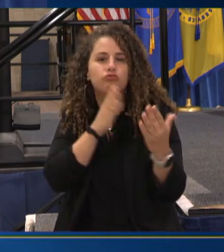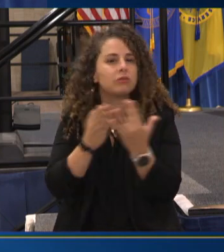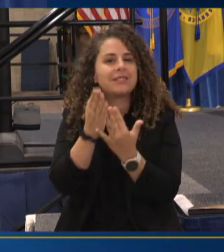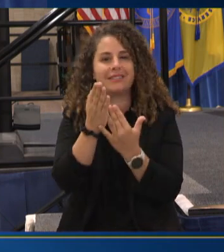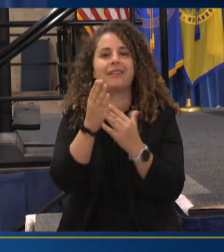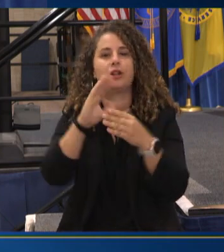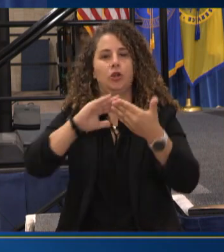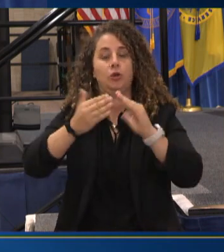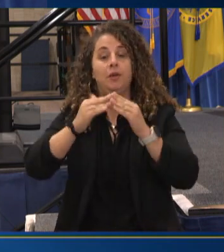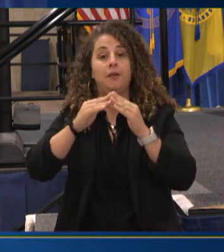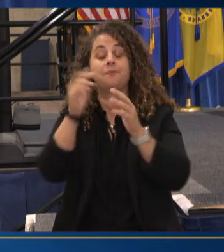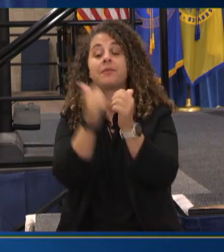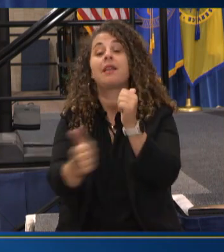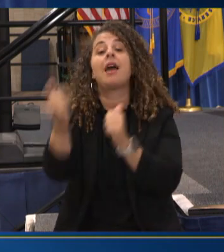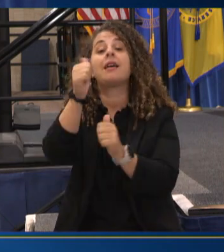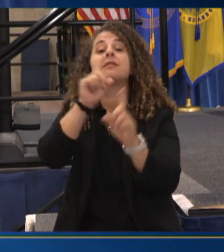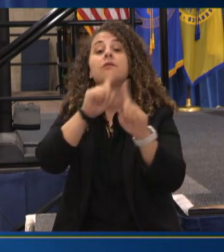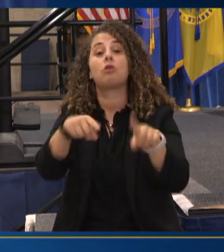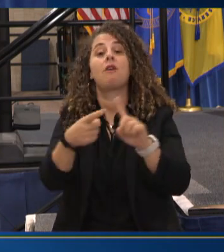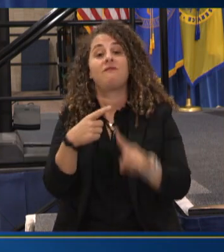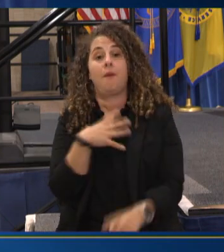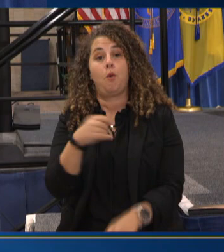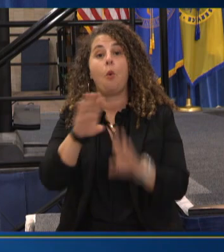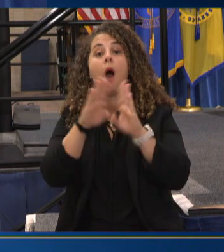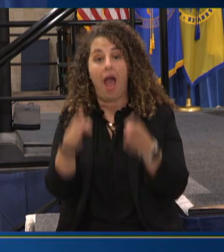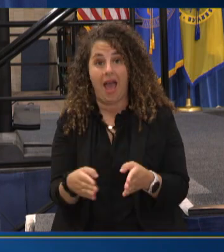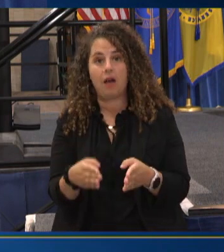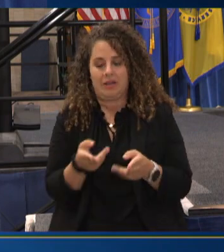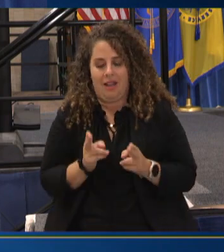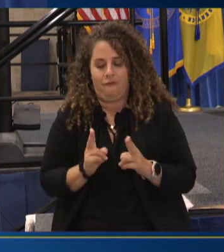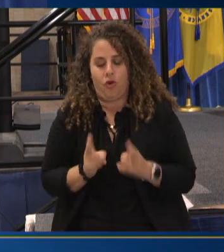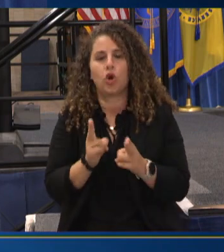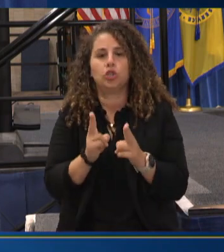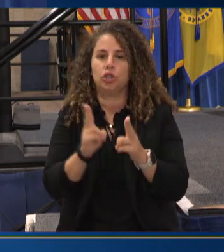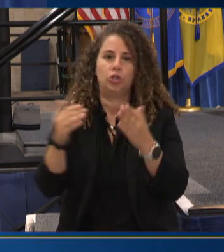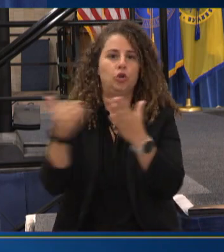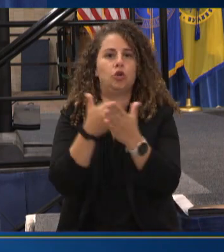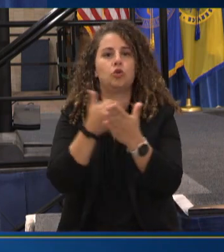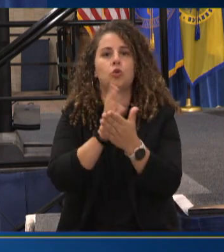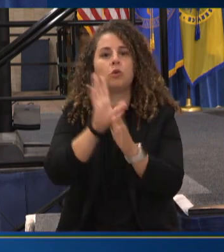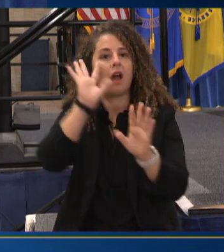Executive orders from the White House have urgently renewed our federal focus on